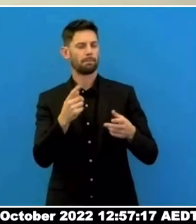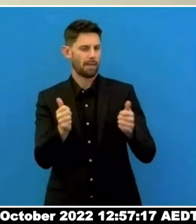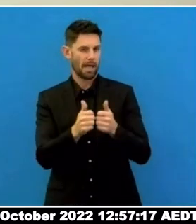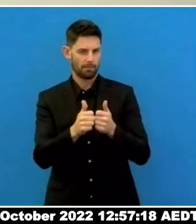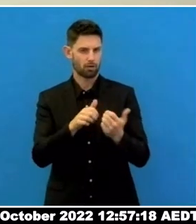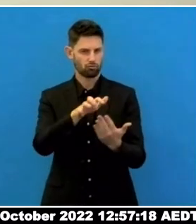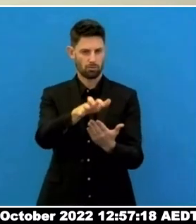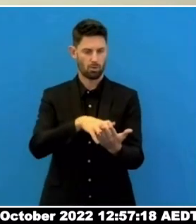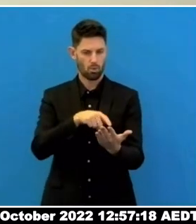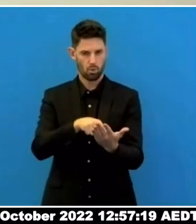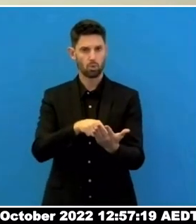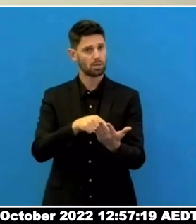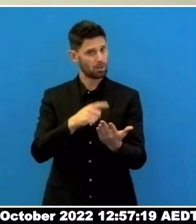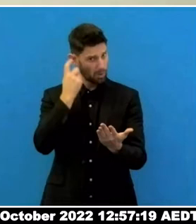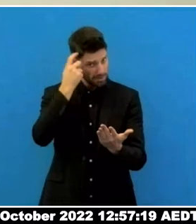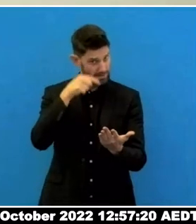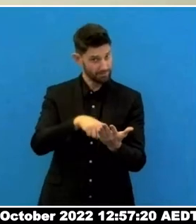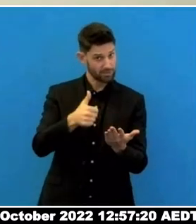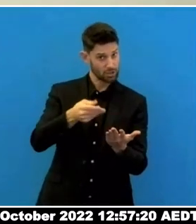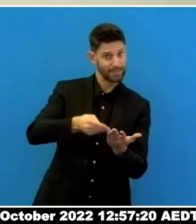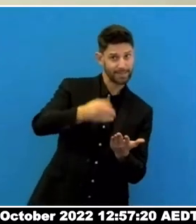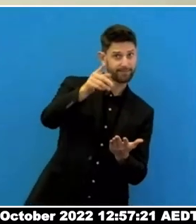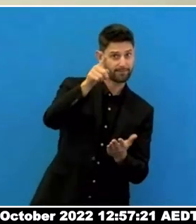you don't know if that's been provided to the NDIA?